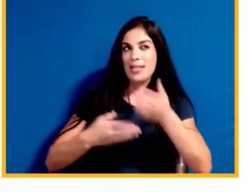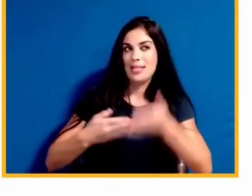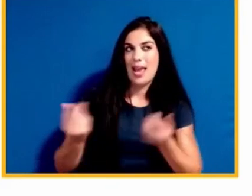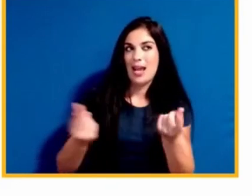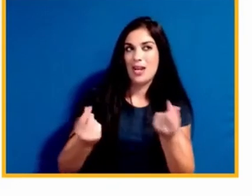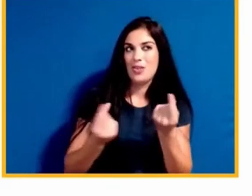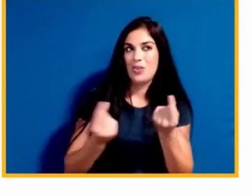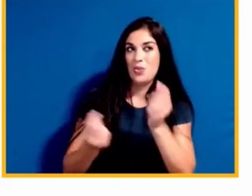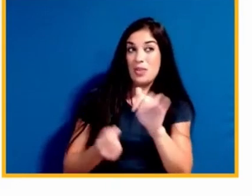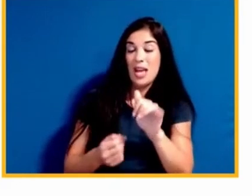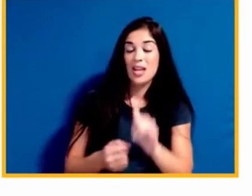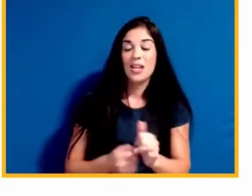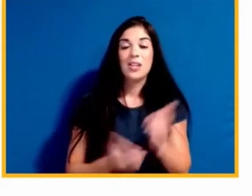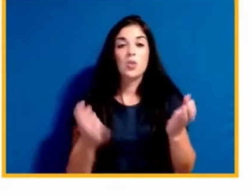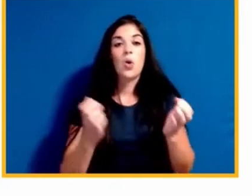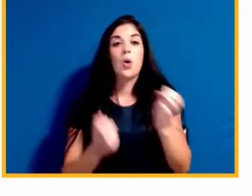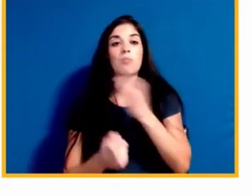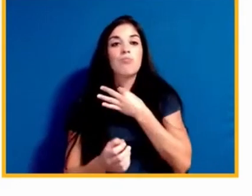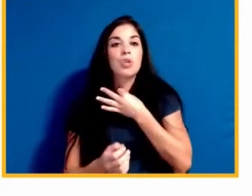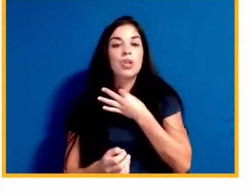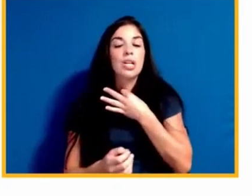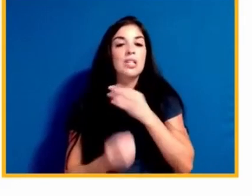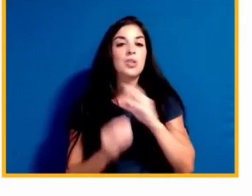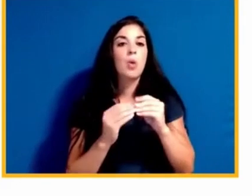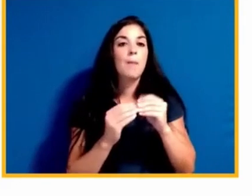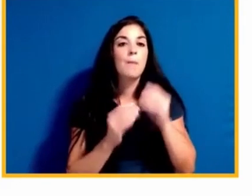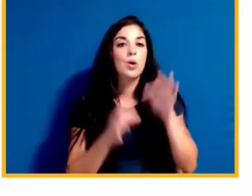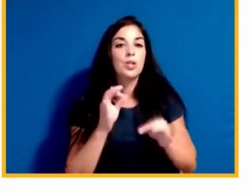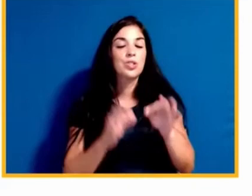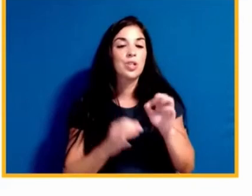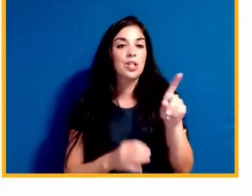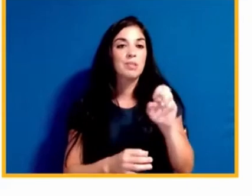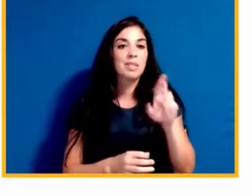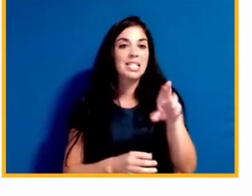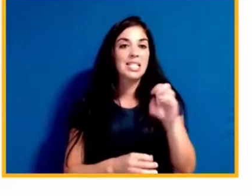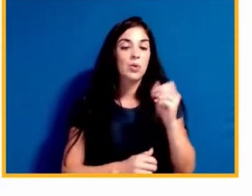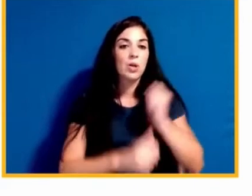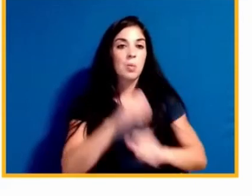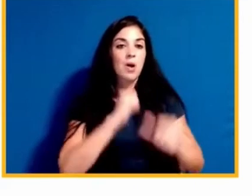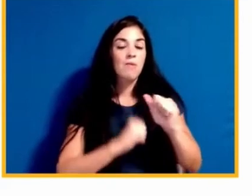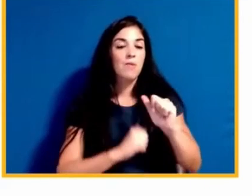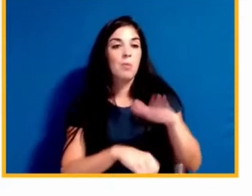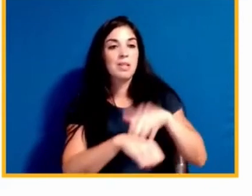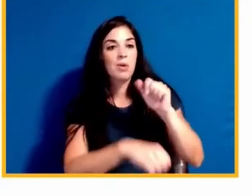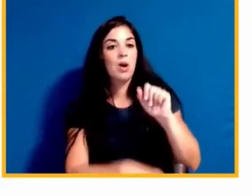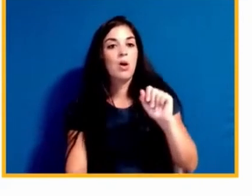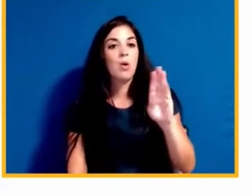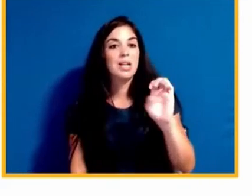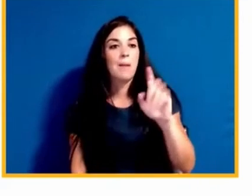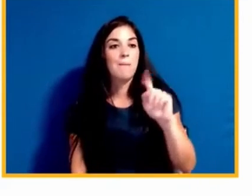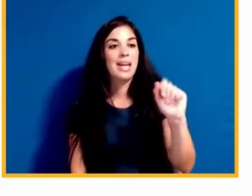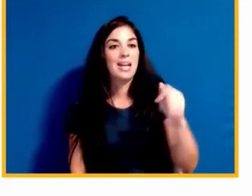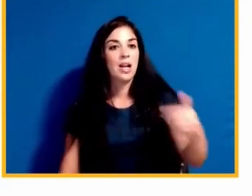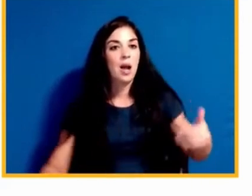from one more judge about Zero's performance. I'm gonna call on Beta Monkey to provide their expert perspective